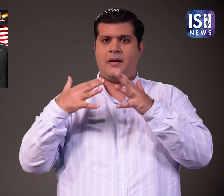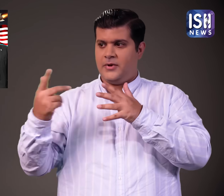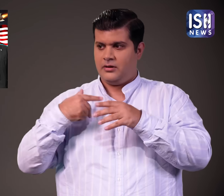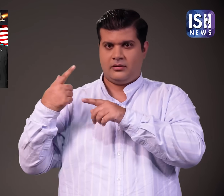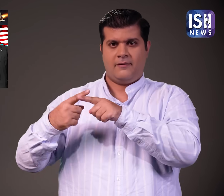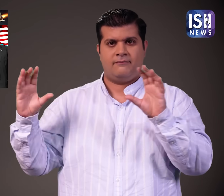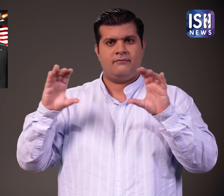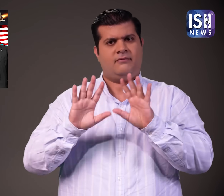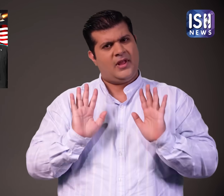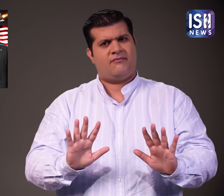Both the U.S. and Canada will be a part of it.